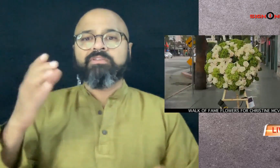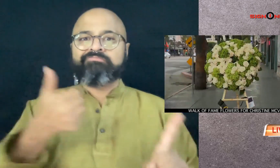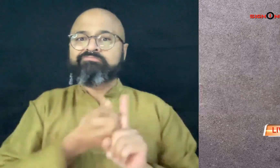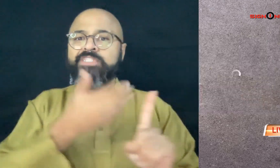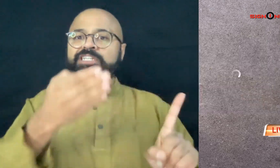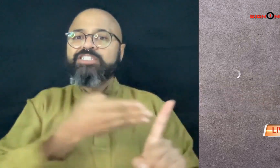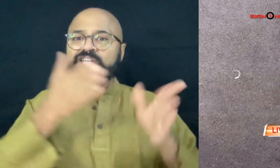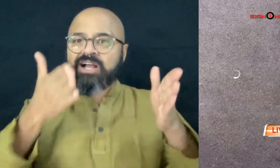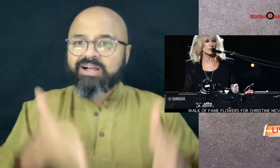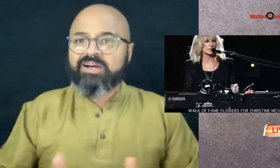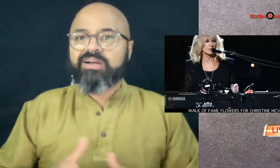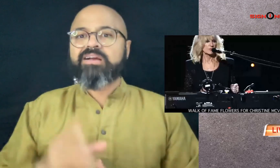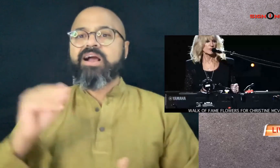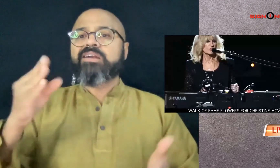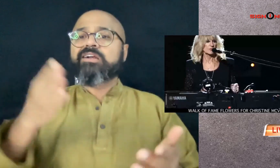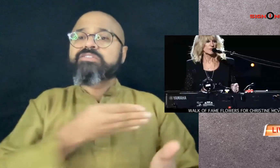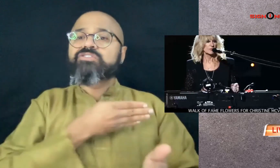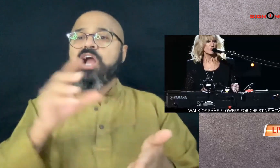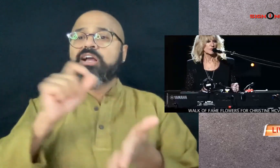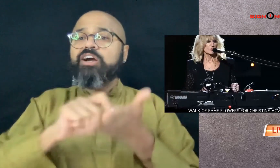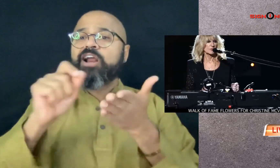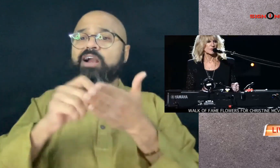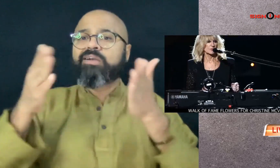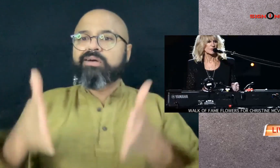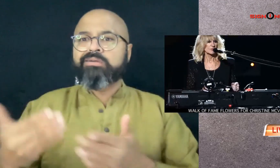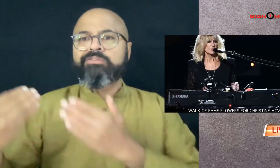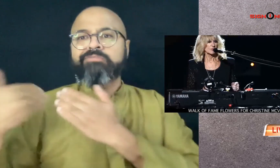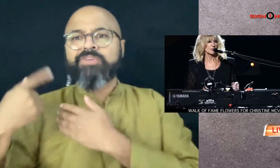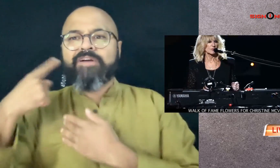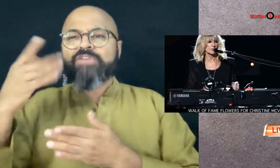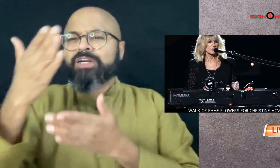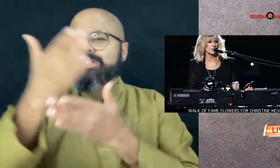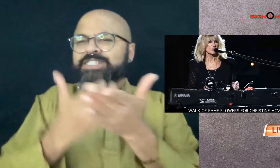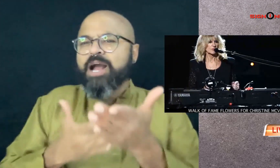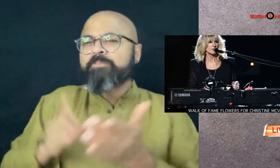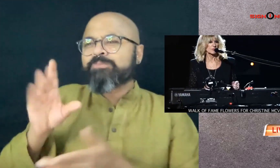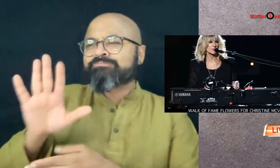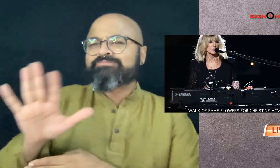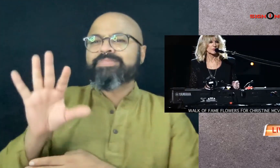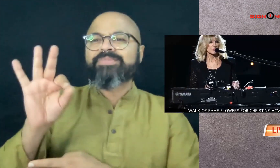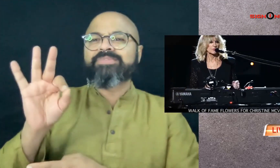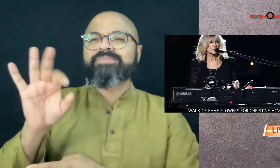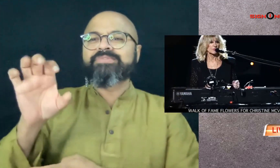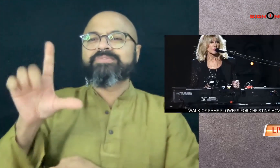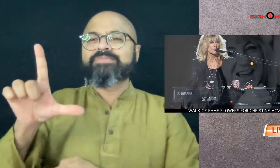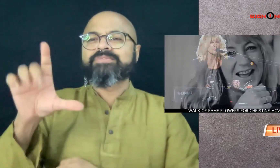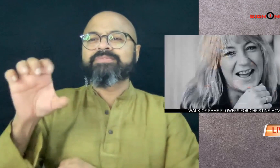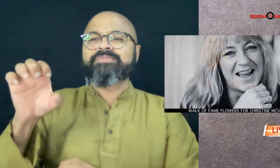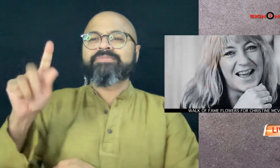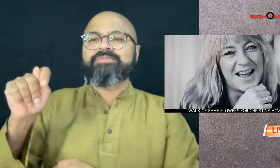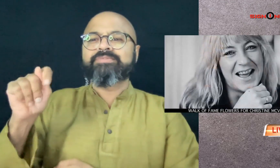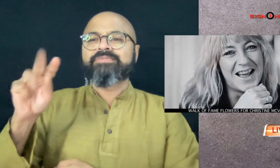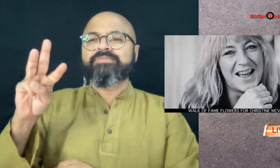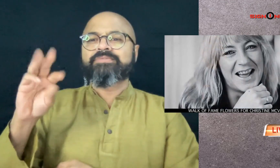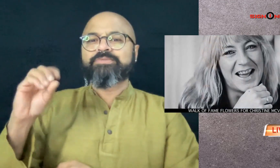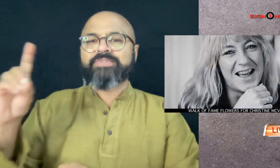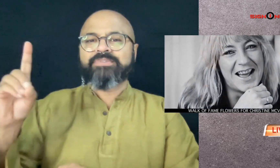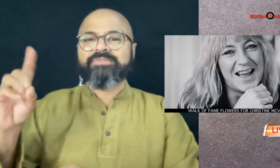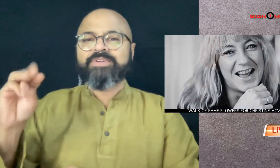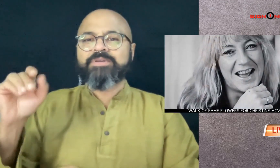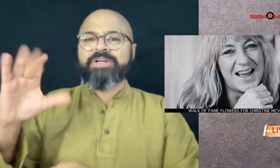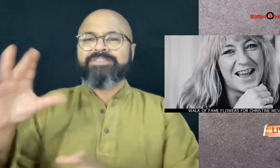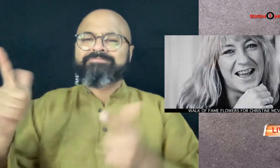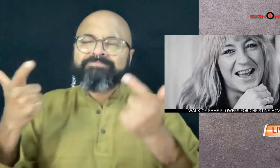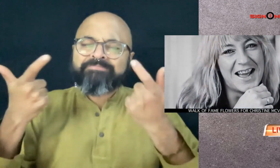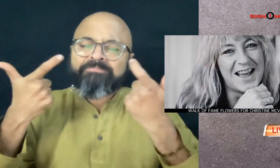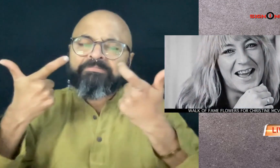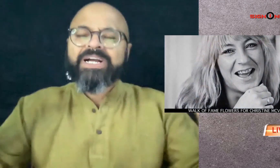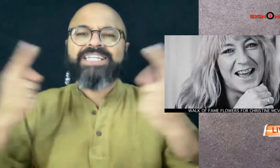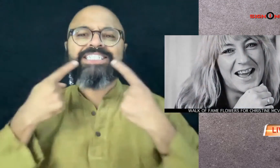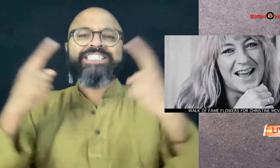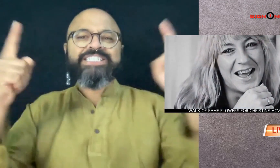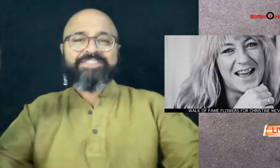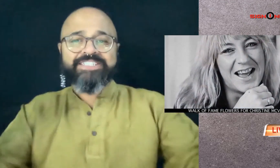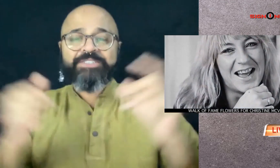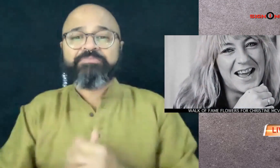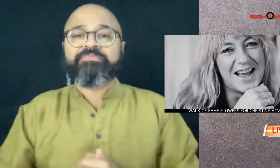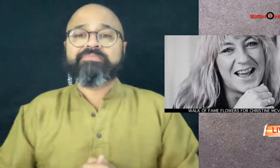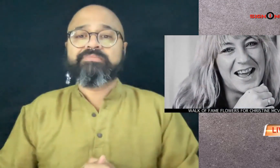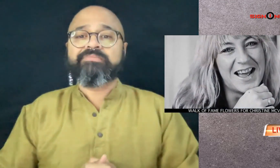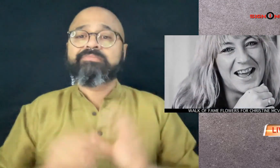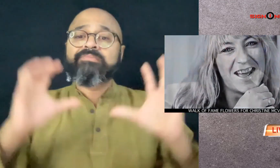songwriter responsible for many of Fleetwood Mac's biggest hits